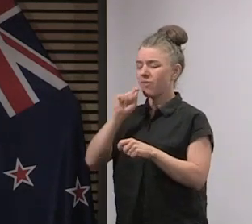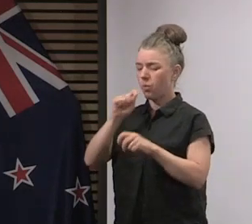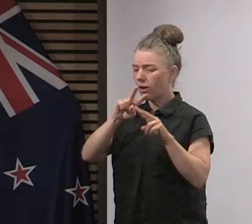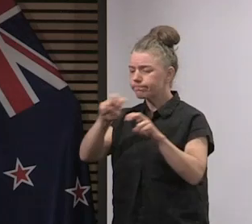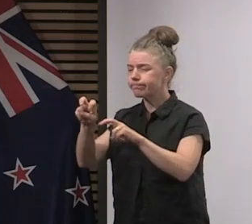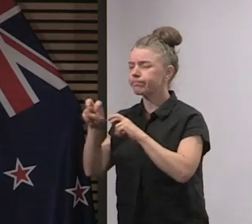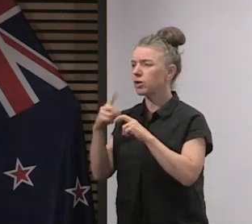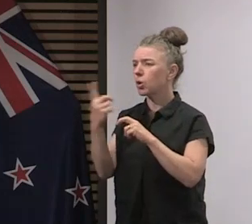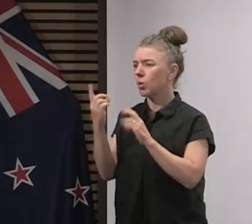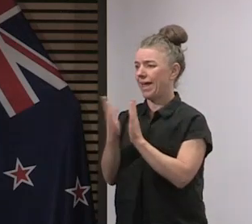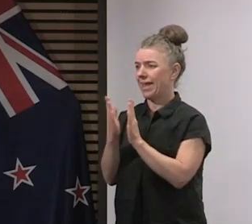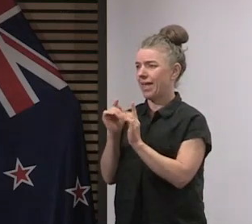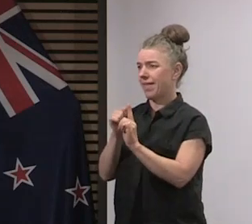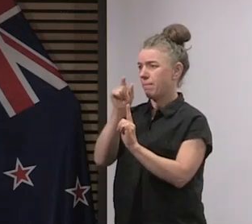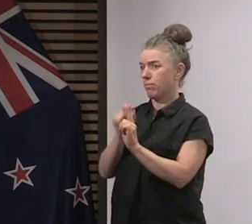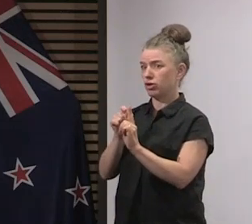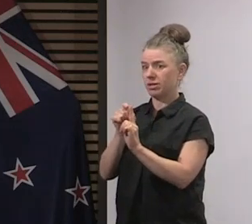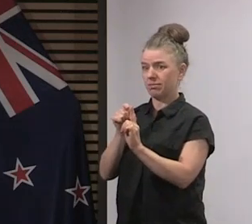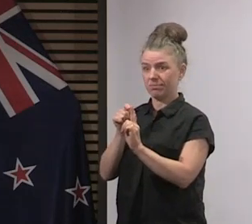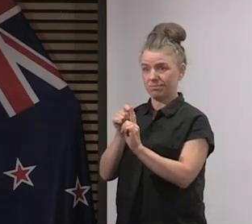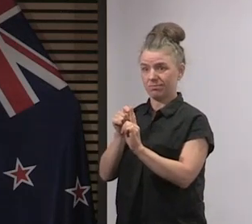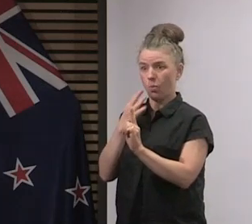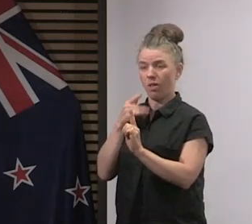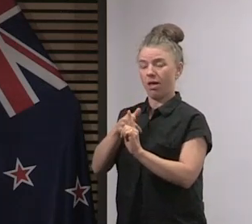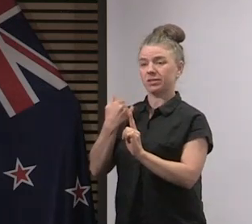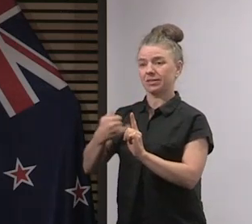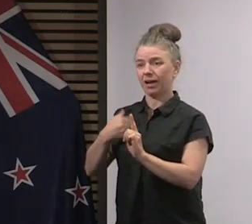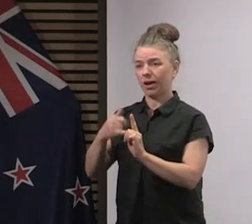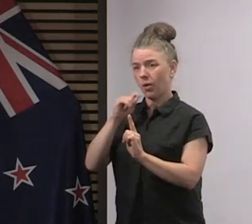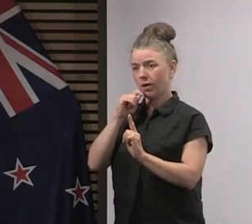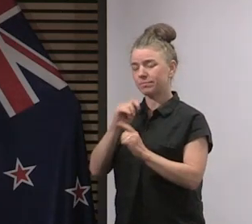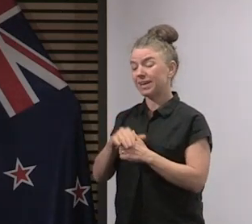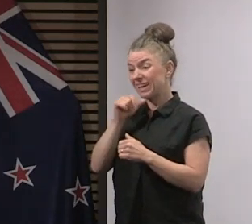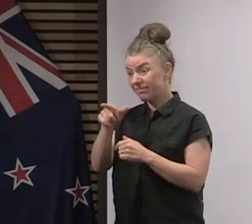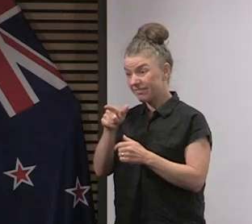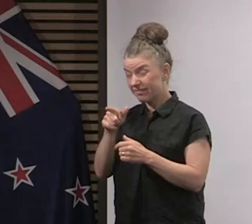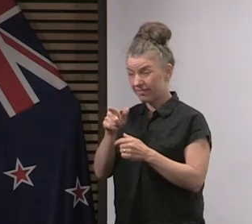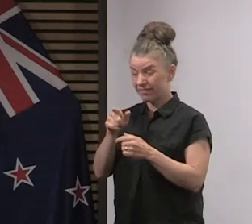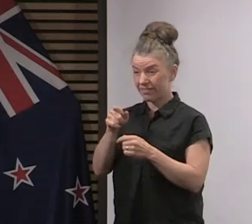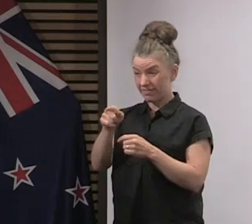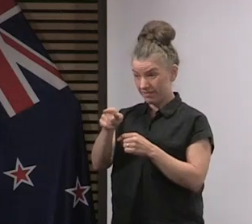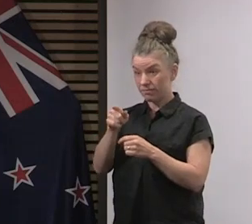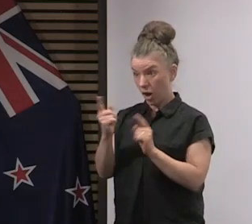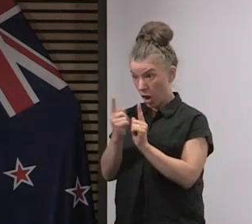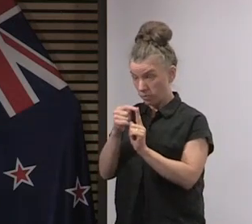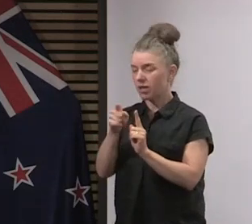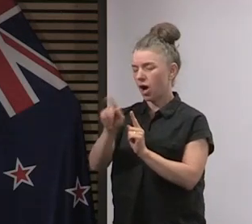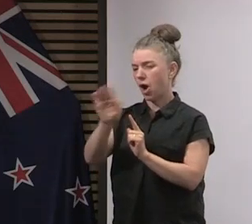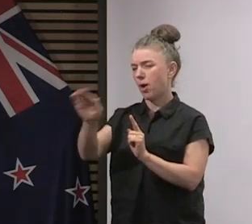imagine that as part of the investigation, I know that as part of the investigation, all close contacts will have been